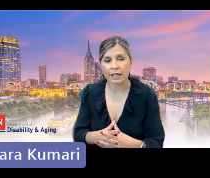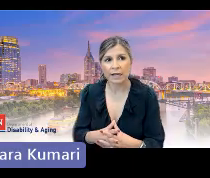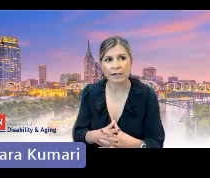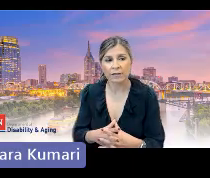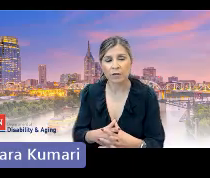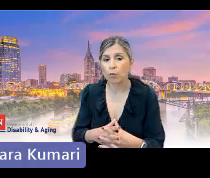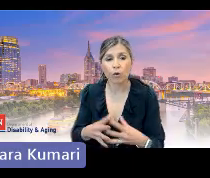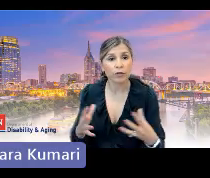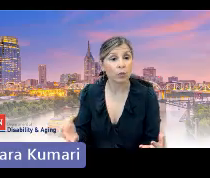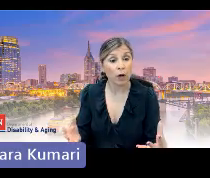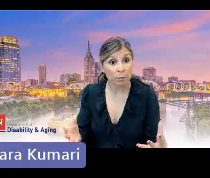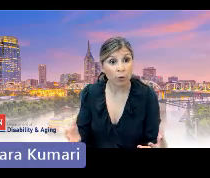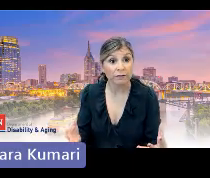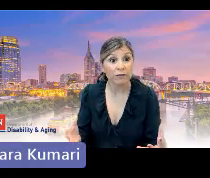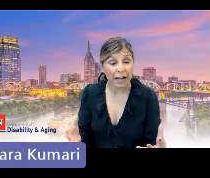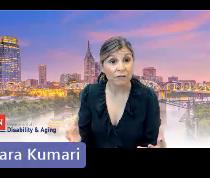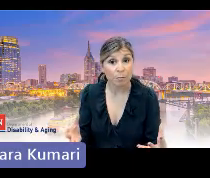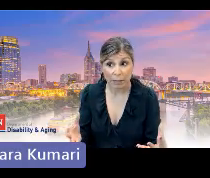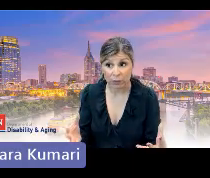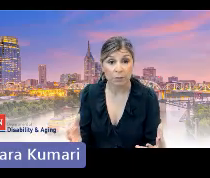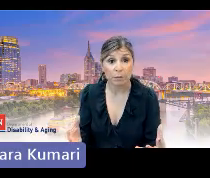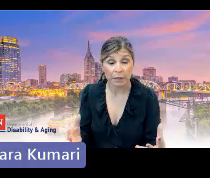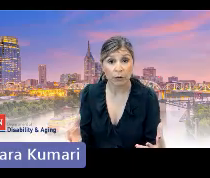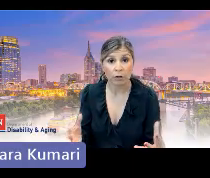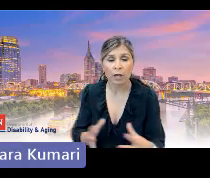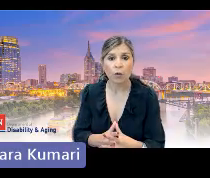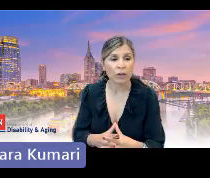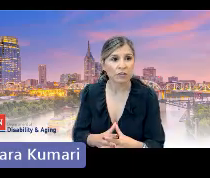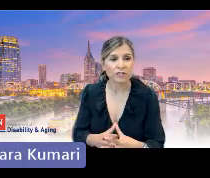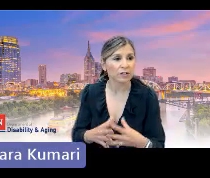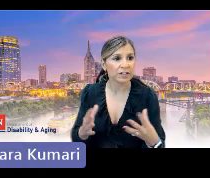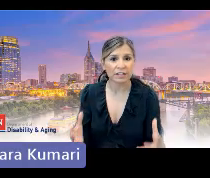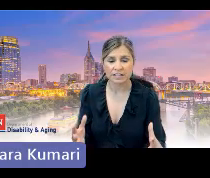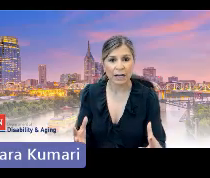It is more than 1.5 million people, which is just astounding because that's a